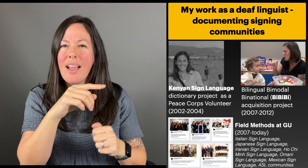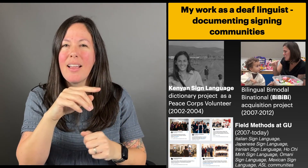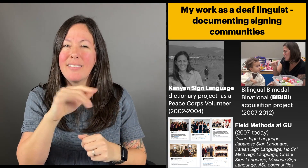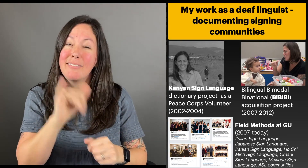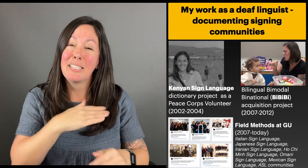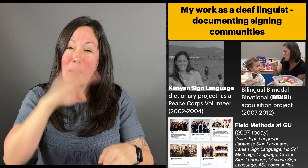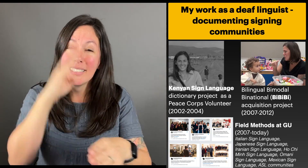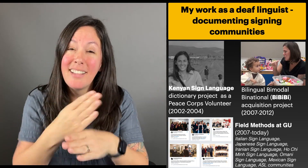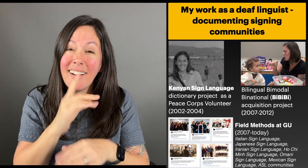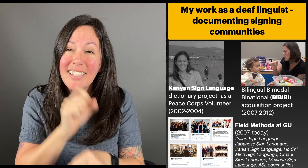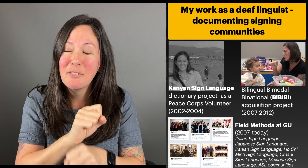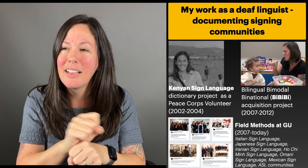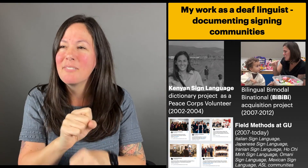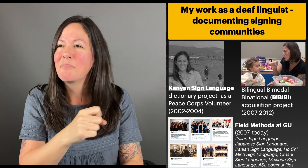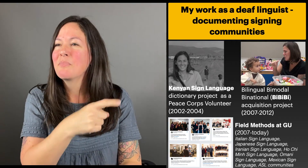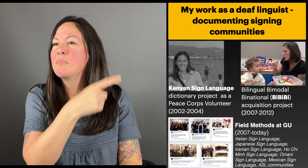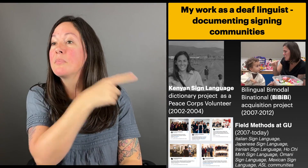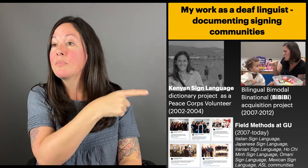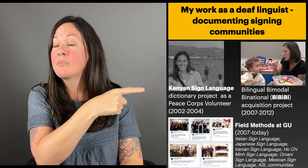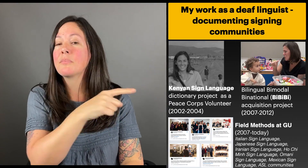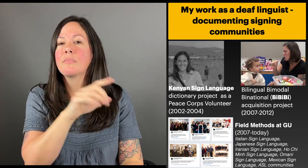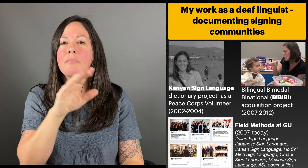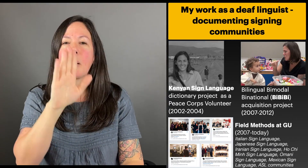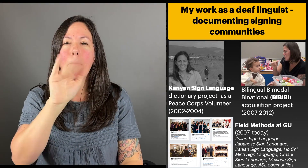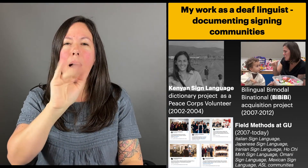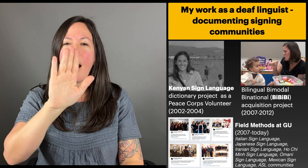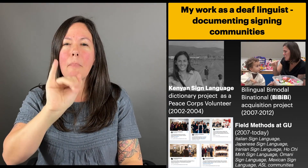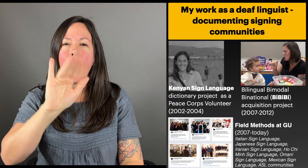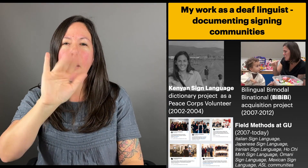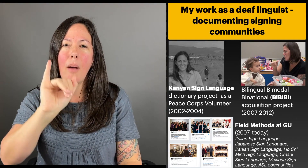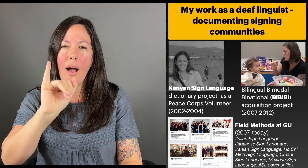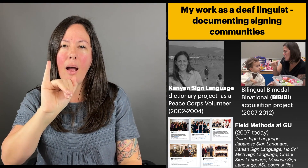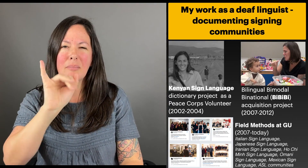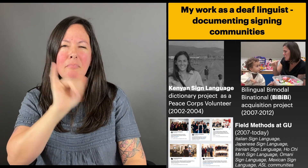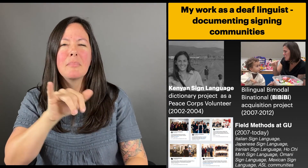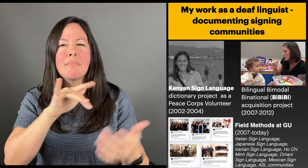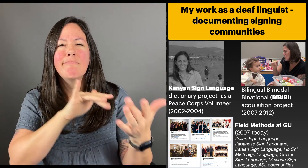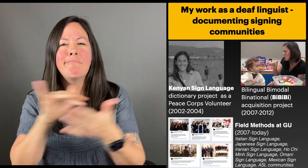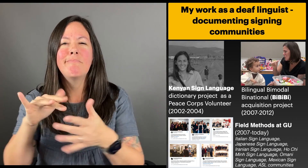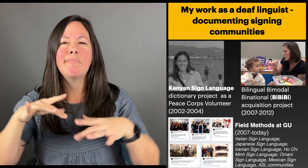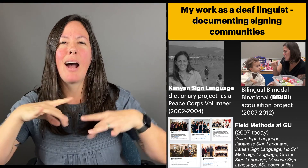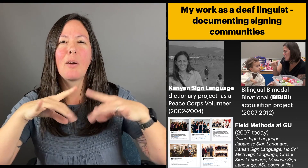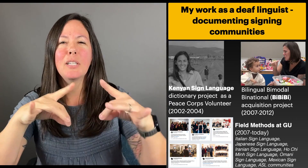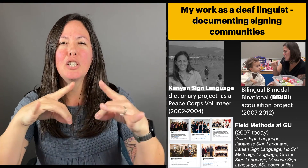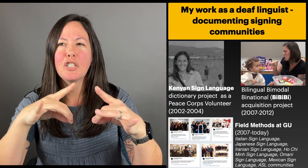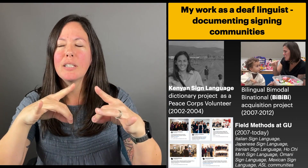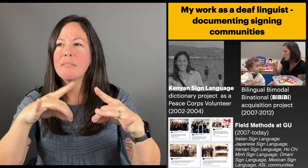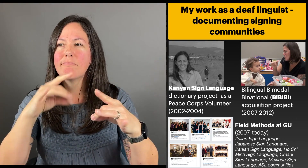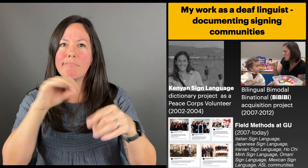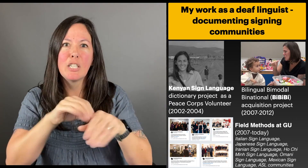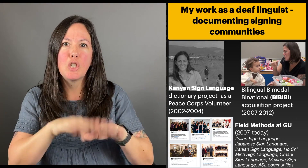incredibly interested in documenting languages on the right side you see me sitting with a young child who happens